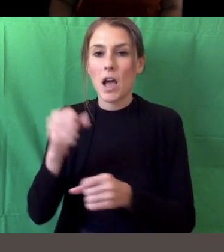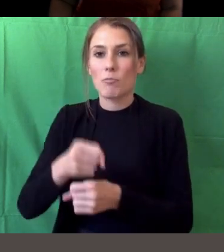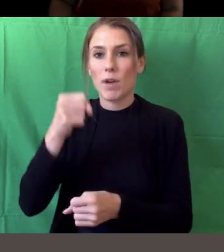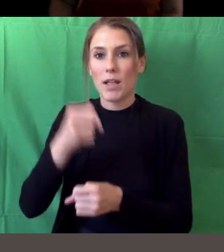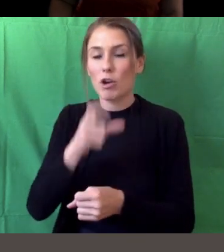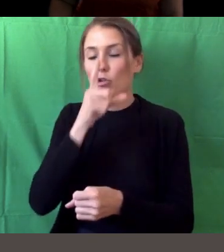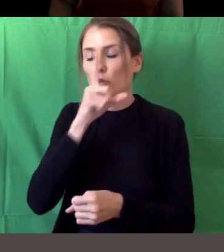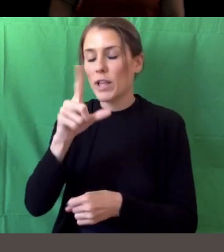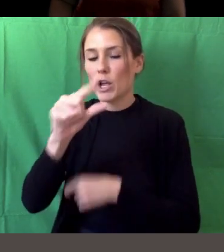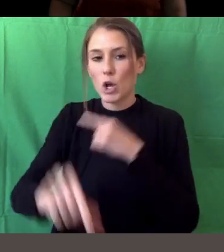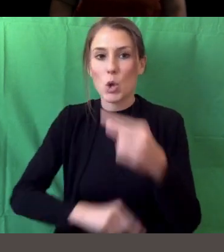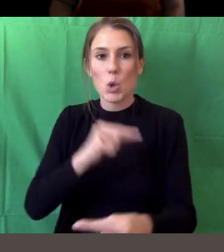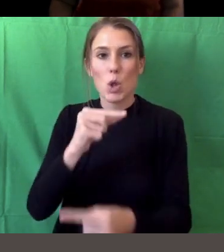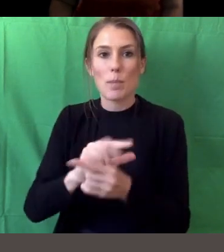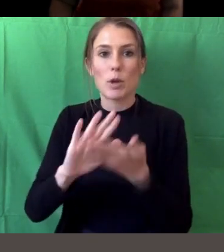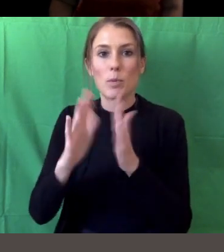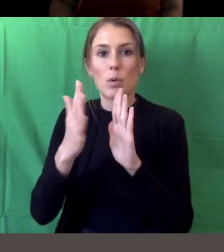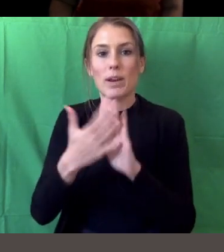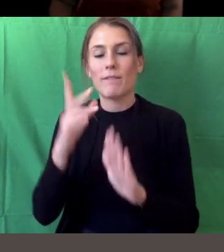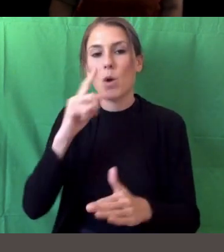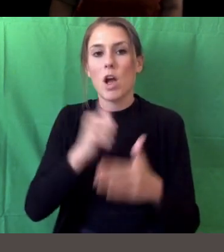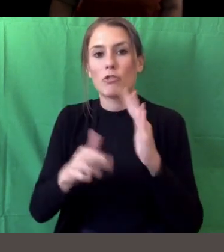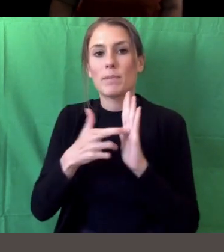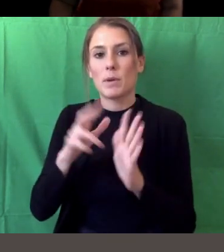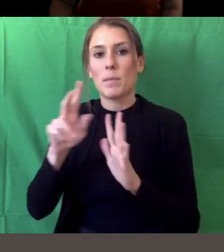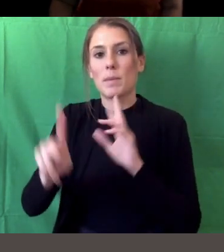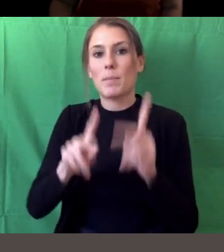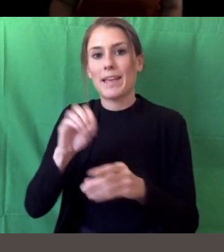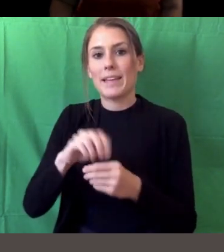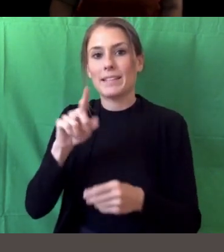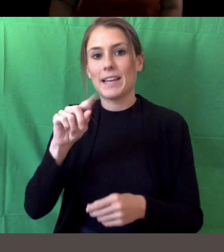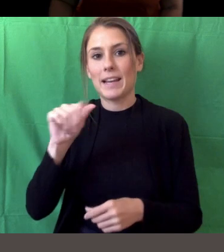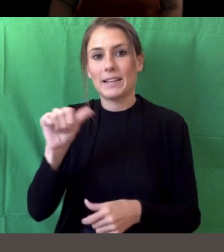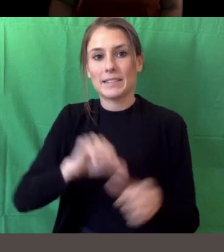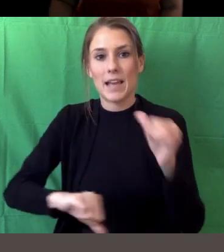Data Umbrella is a global community for underrepresented persons in data science.